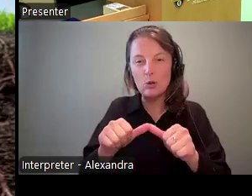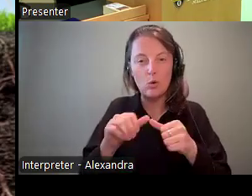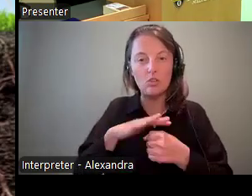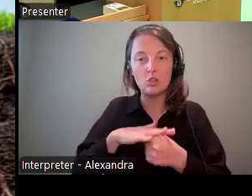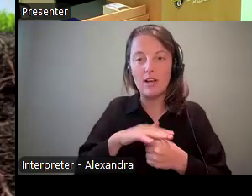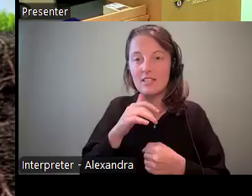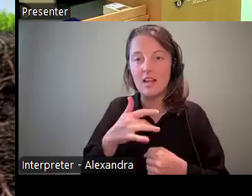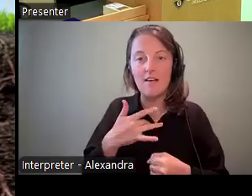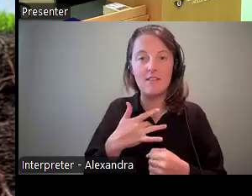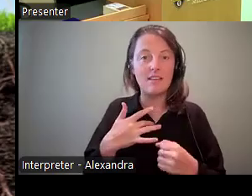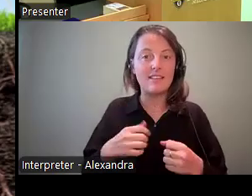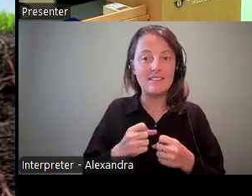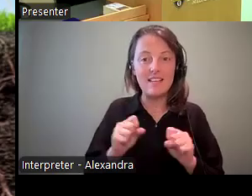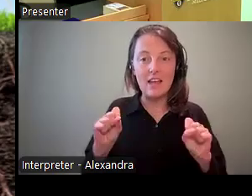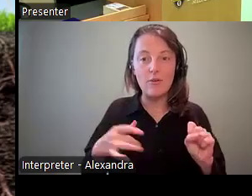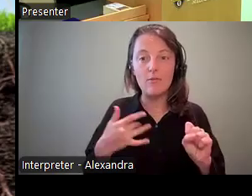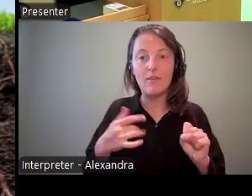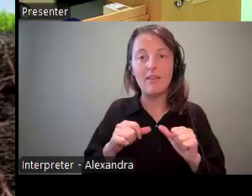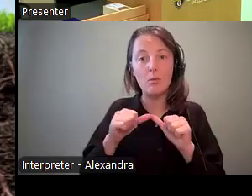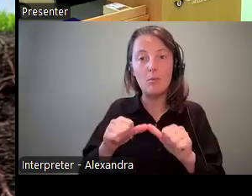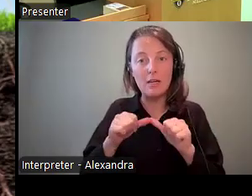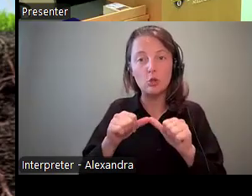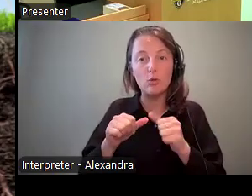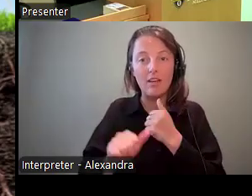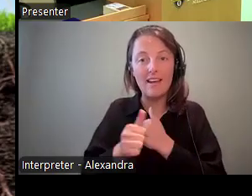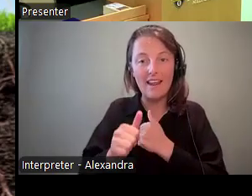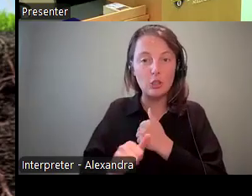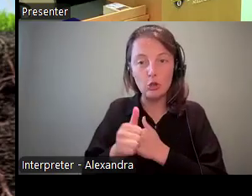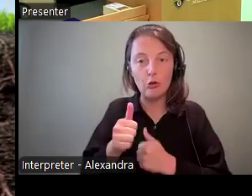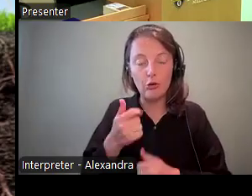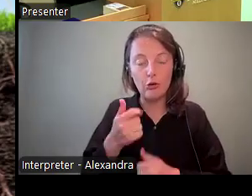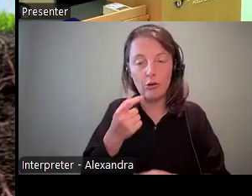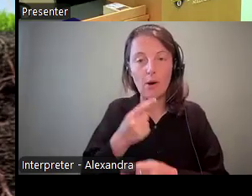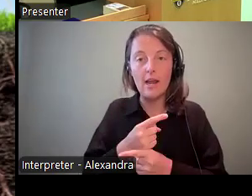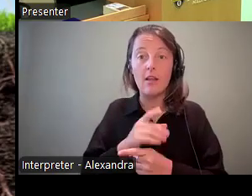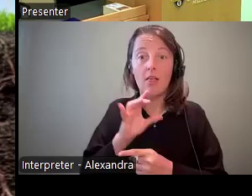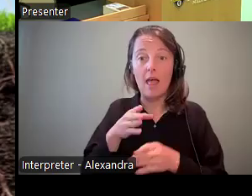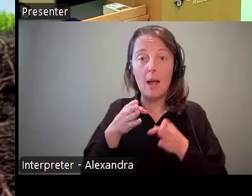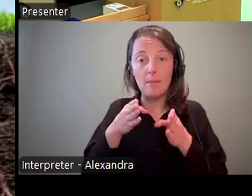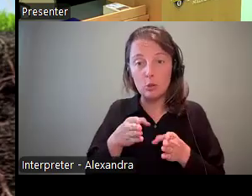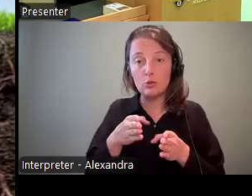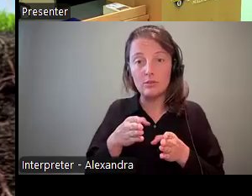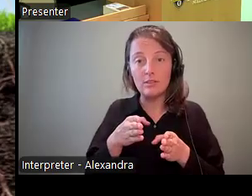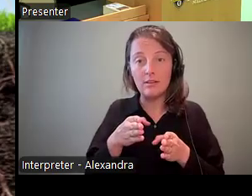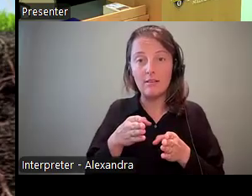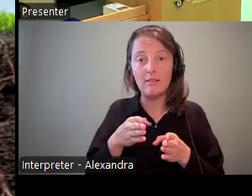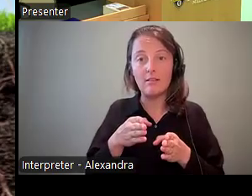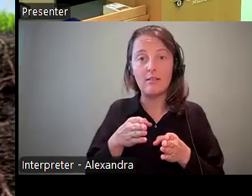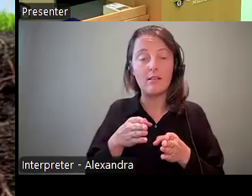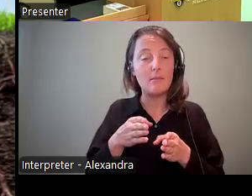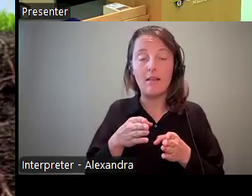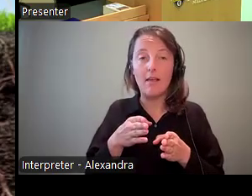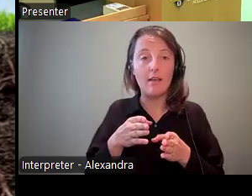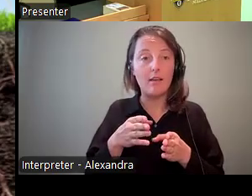feeling perpetually endangered when they've spent all their life running from a lion.